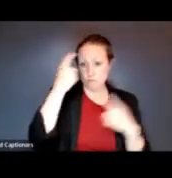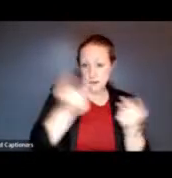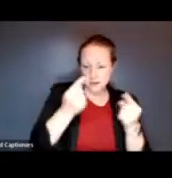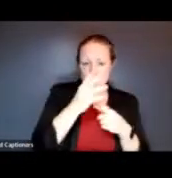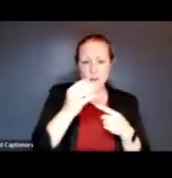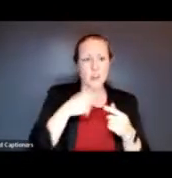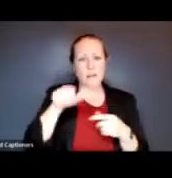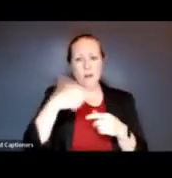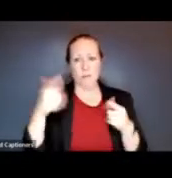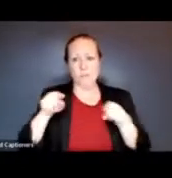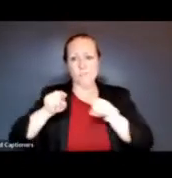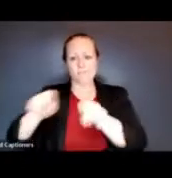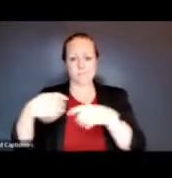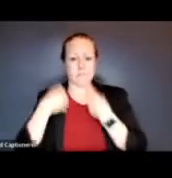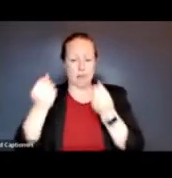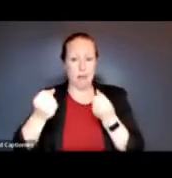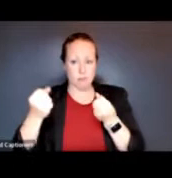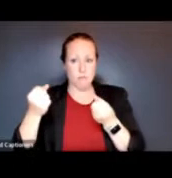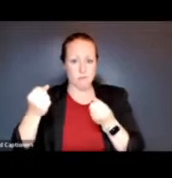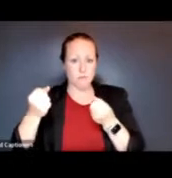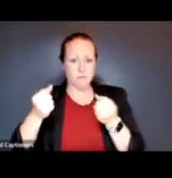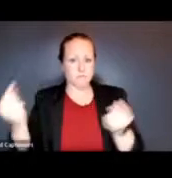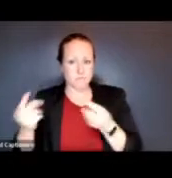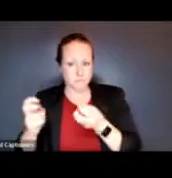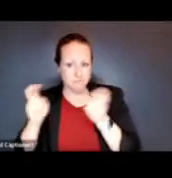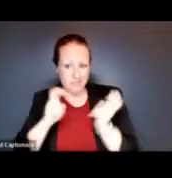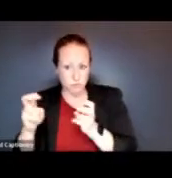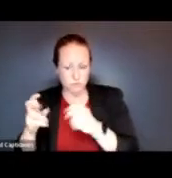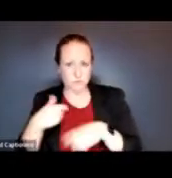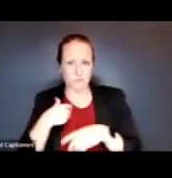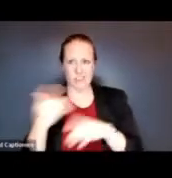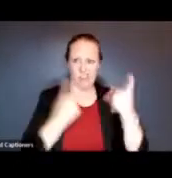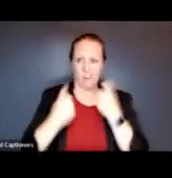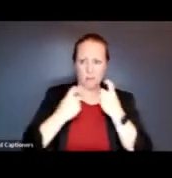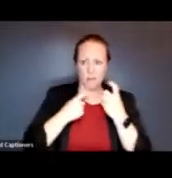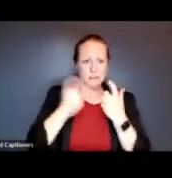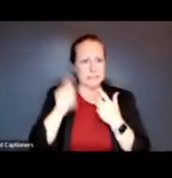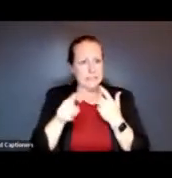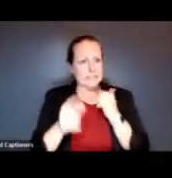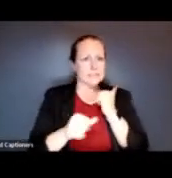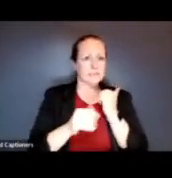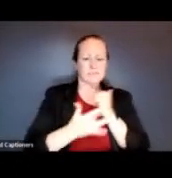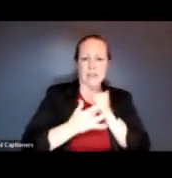get asked for a lot of technical assistance around that area. And so we felt like there was a need